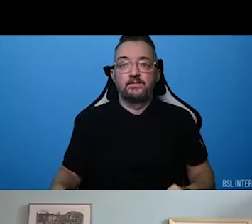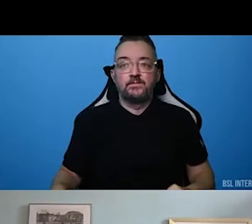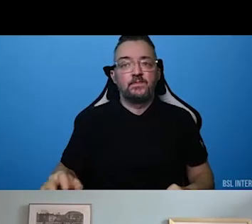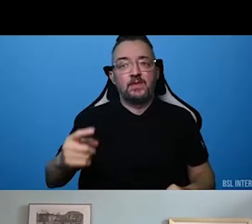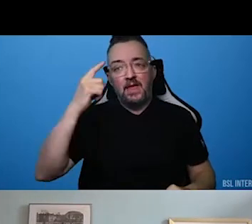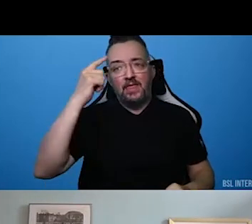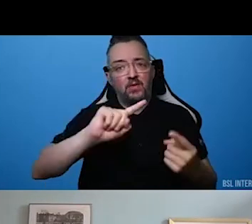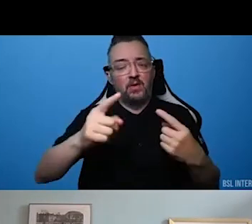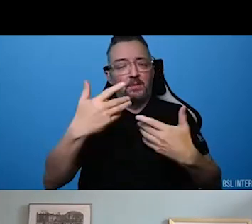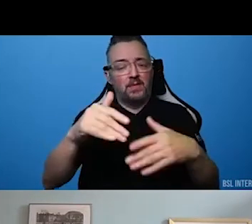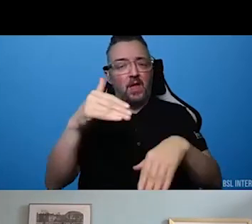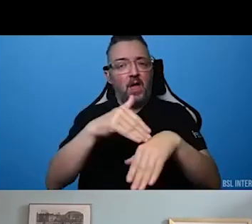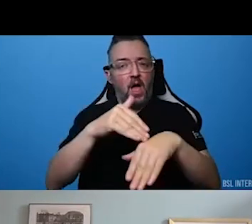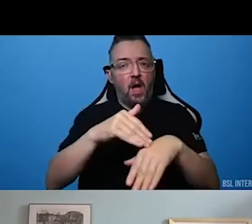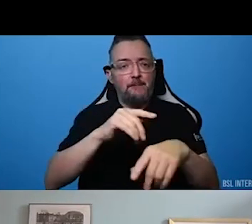that some of these objects represent